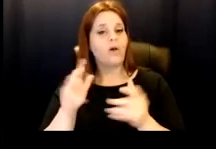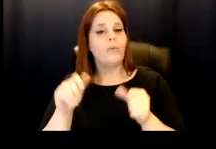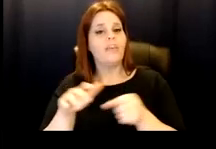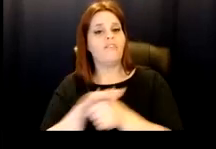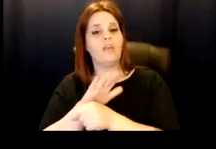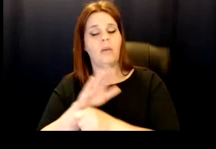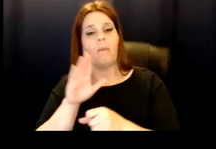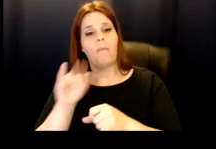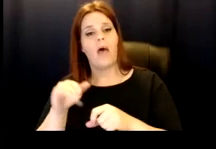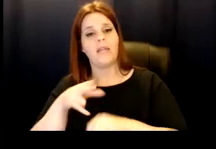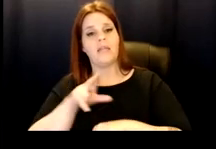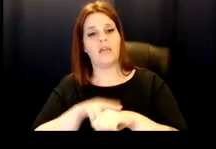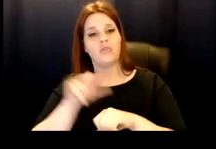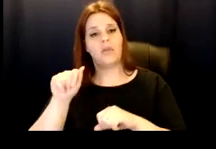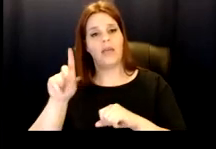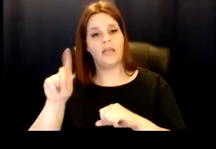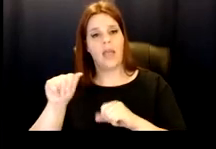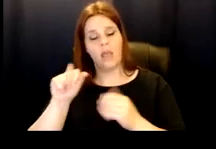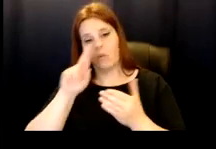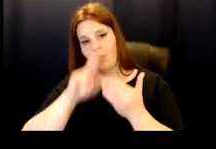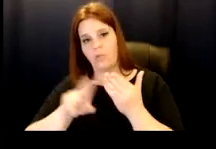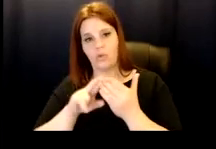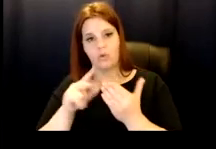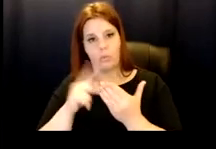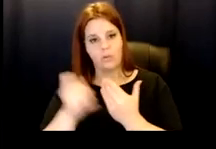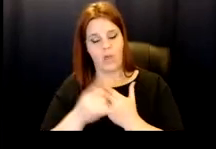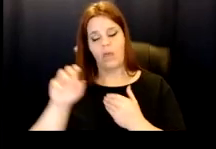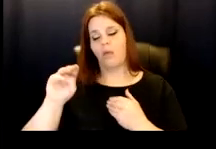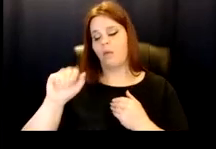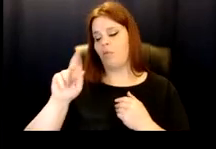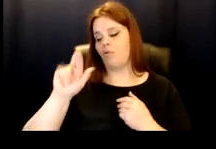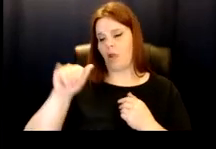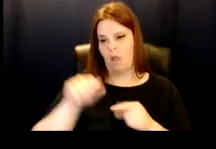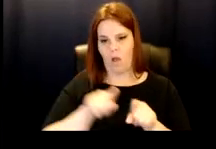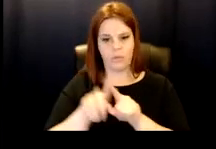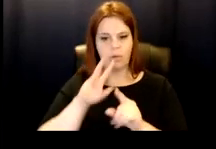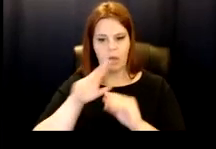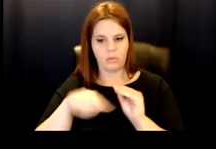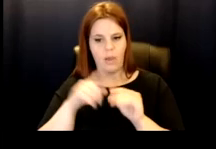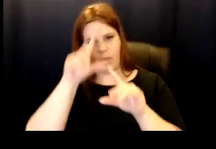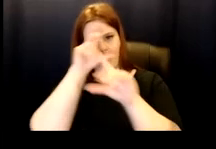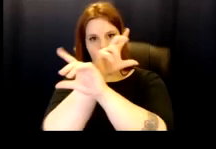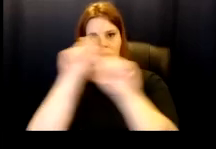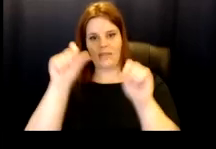Network Research Projects. Maria also talked about the President's infrastructure proposal,